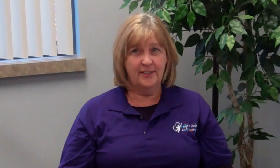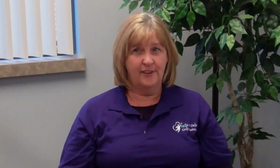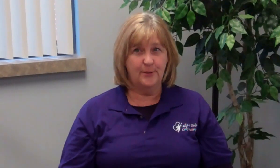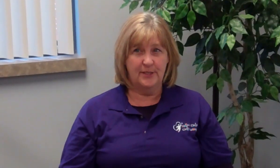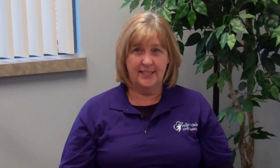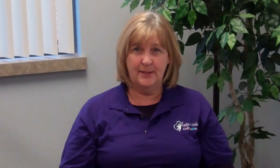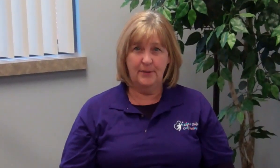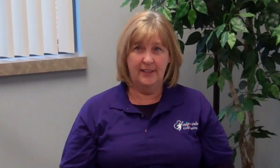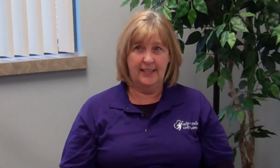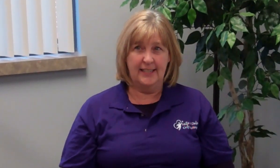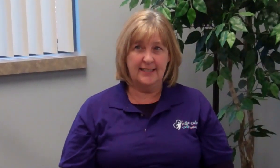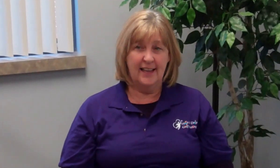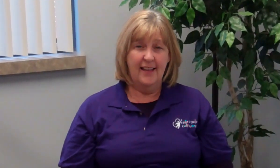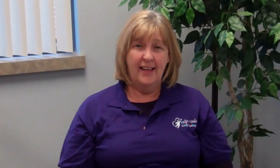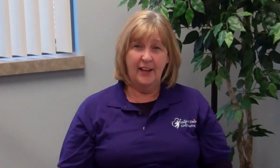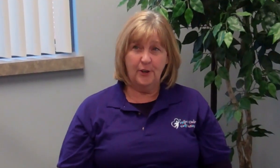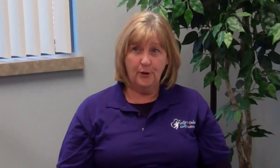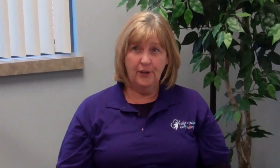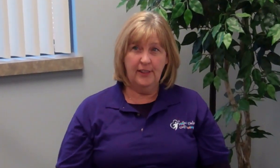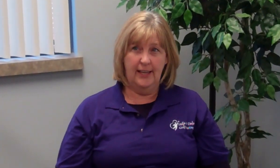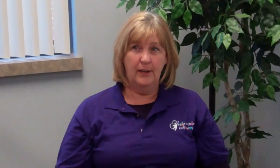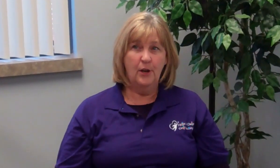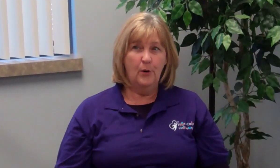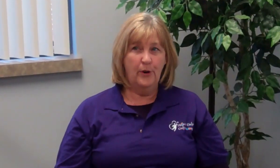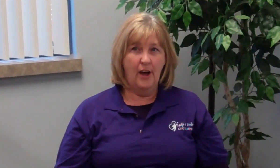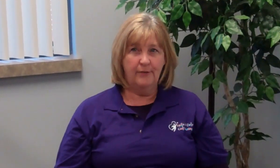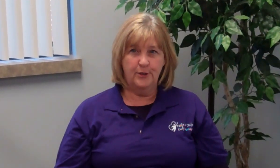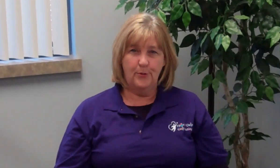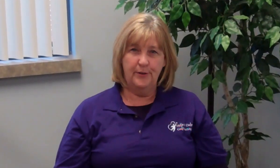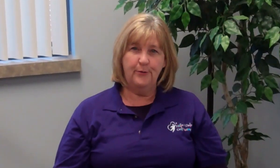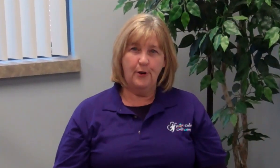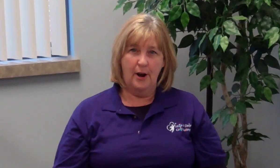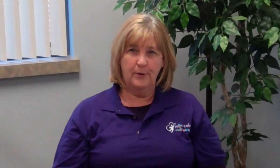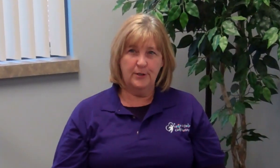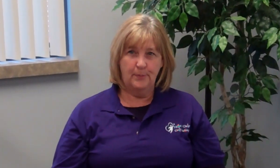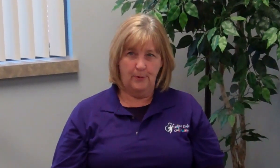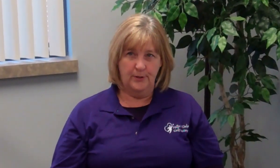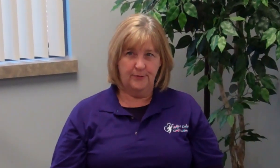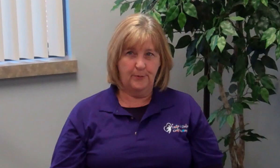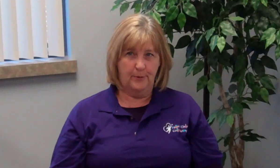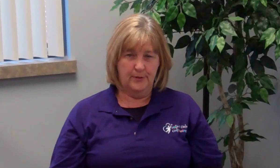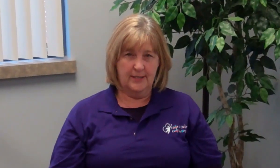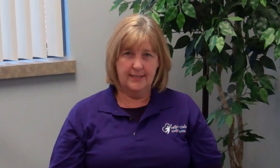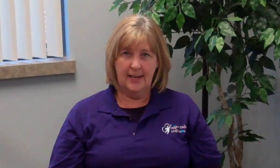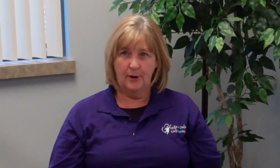with disabilities and currently we offer 24 hour for supports for persons that are